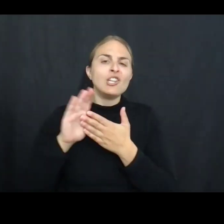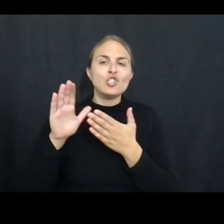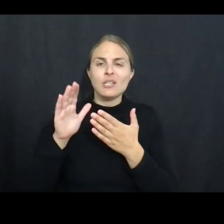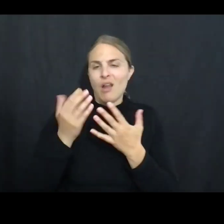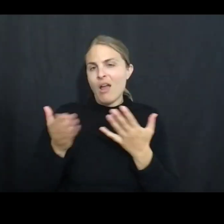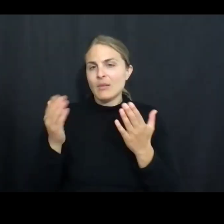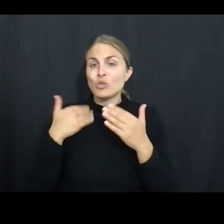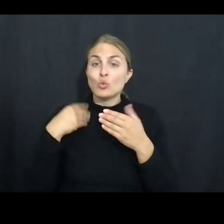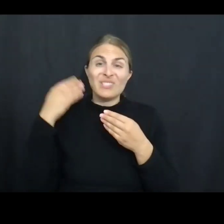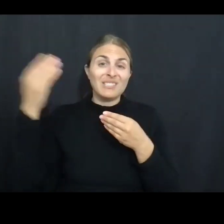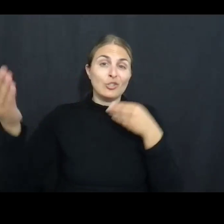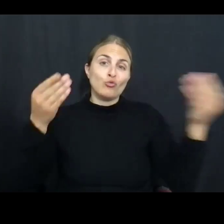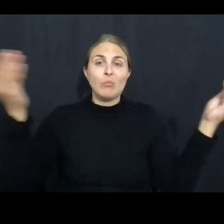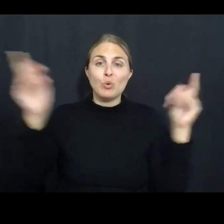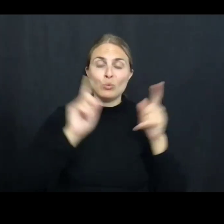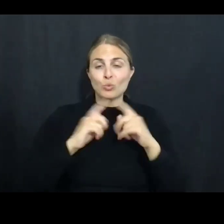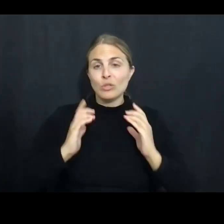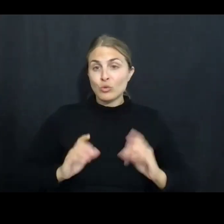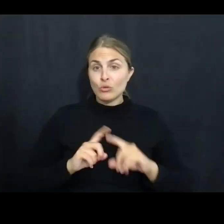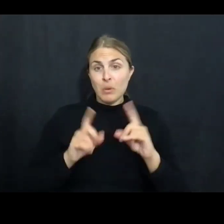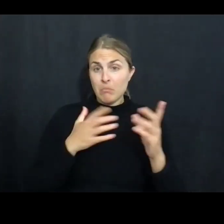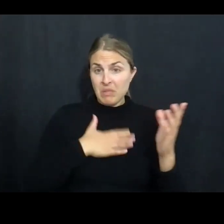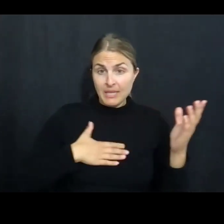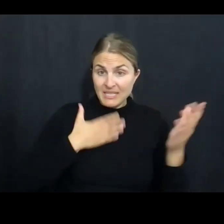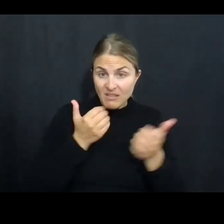know.